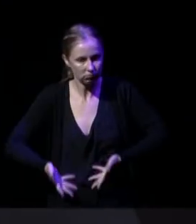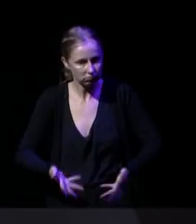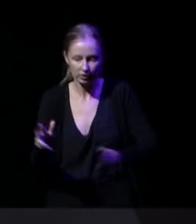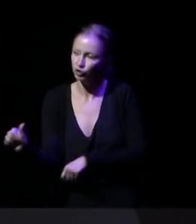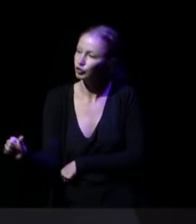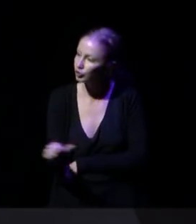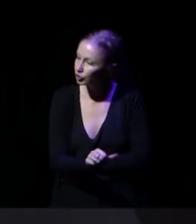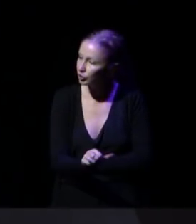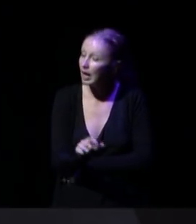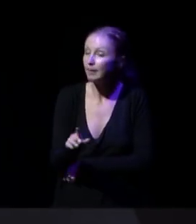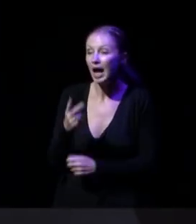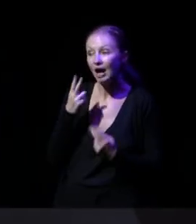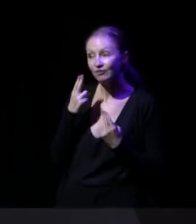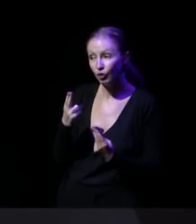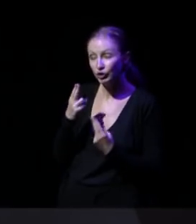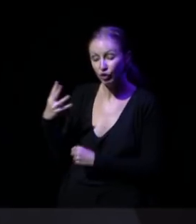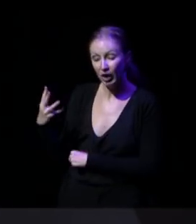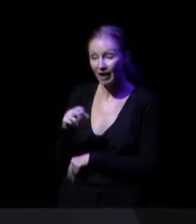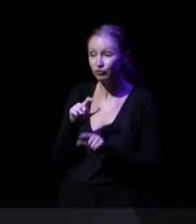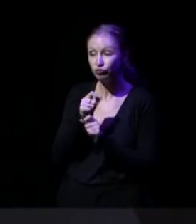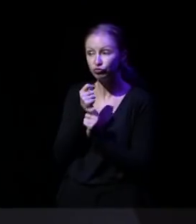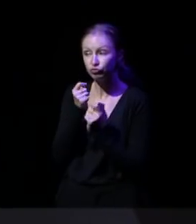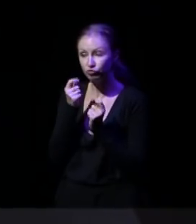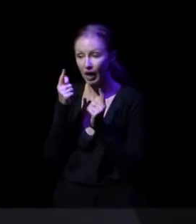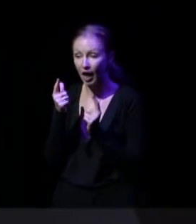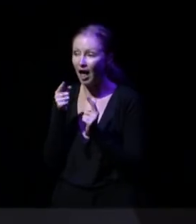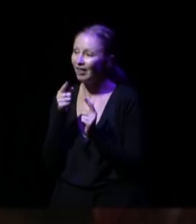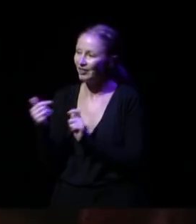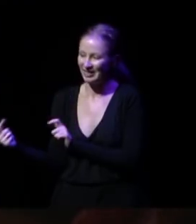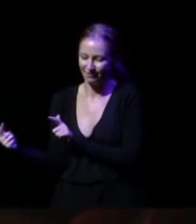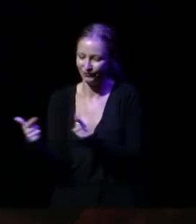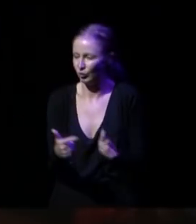Of course, you also have to realise that there are forces against you being able to do that.